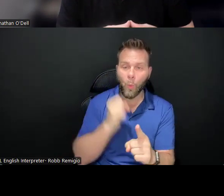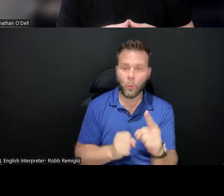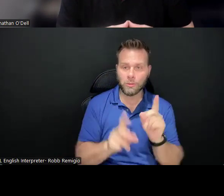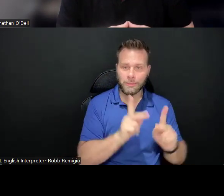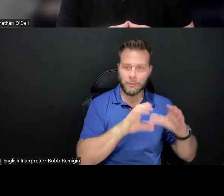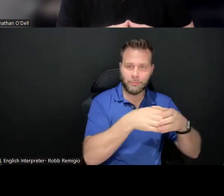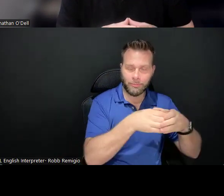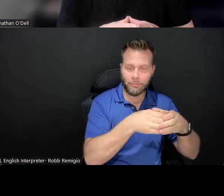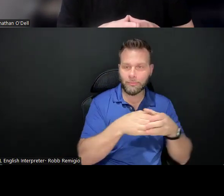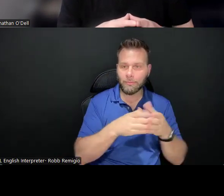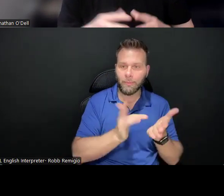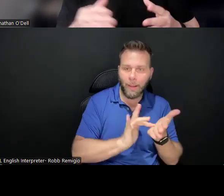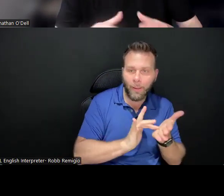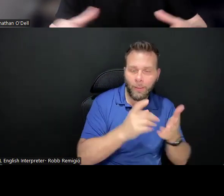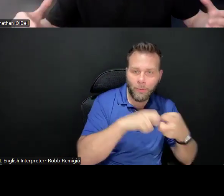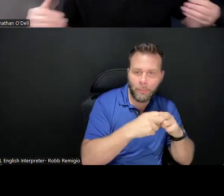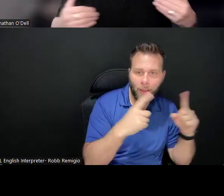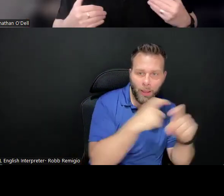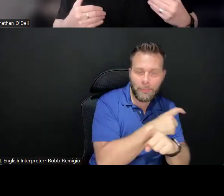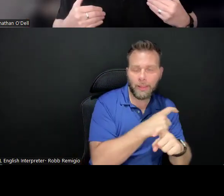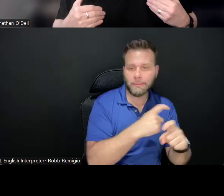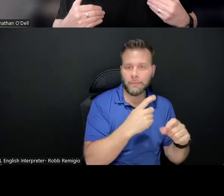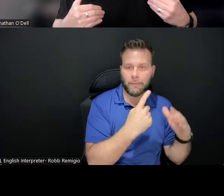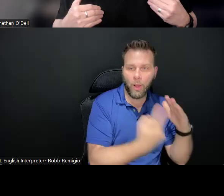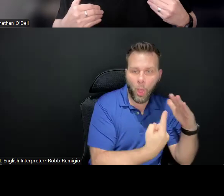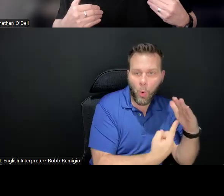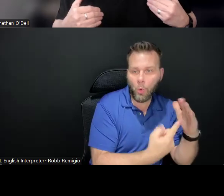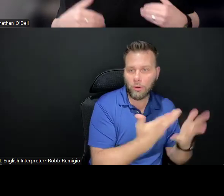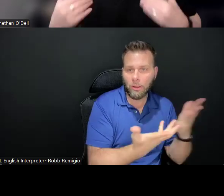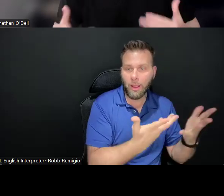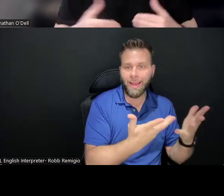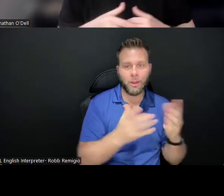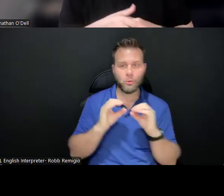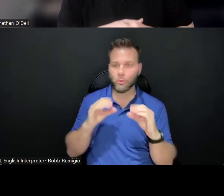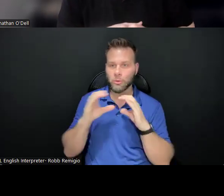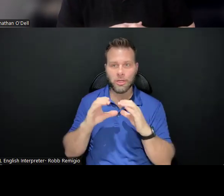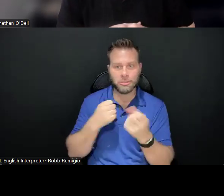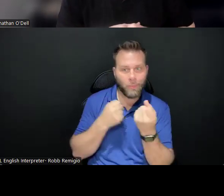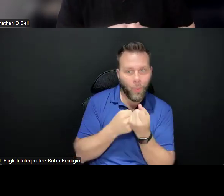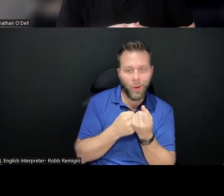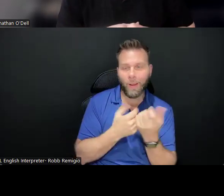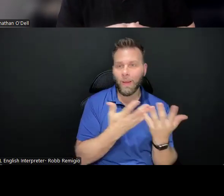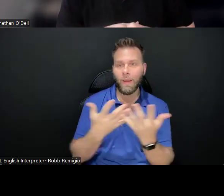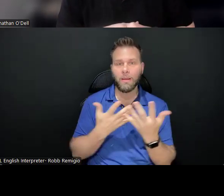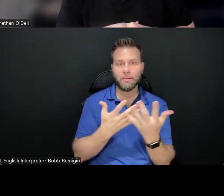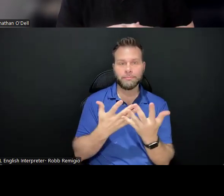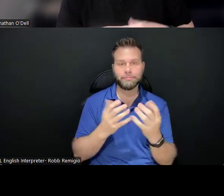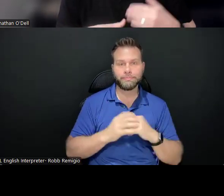hilt elderly people in the beginning, older, who were isolated, who depended on having them, and who suddenly was cut